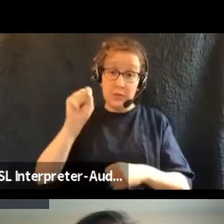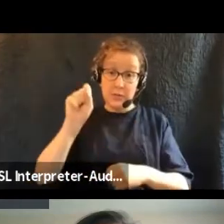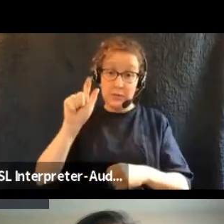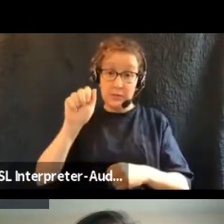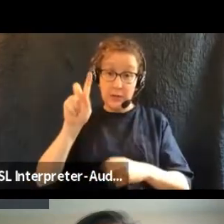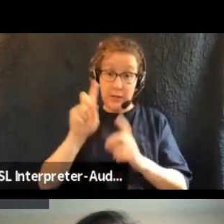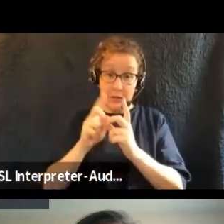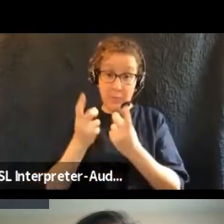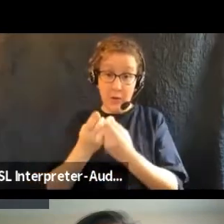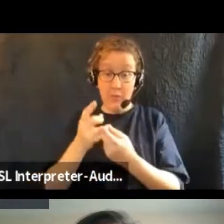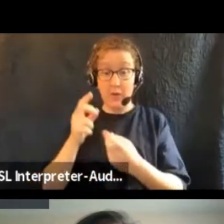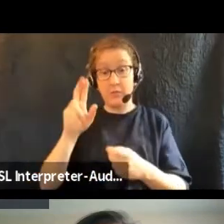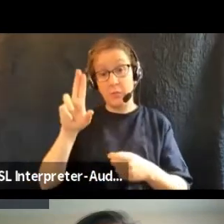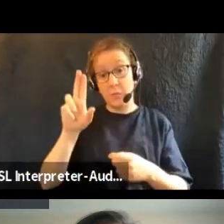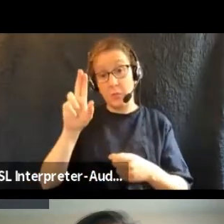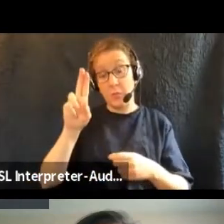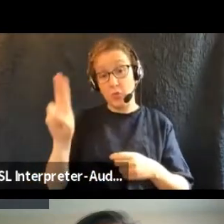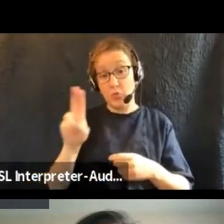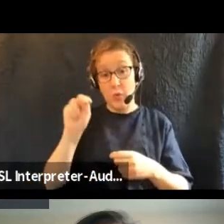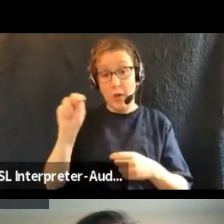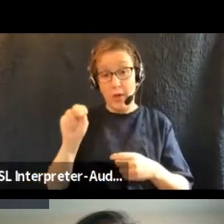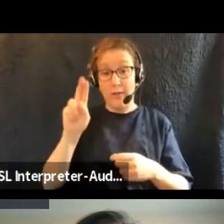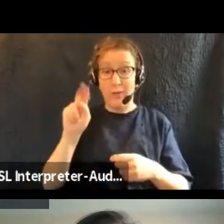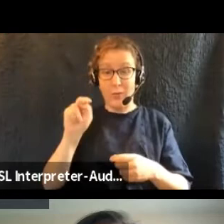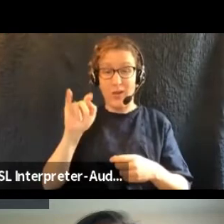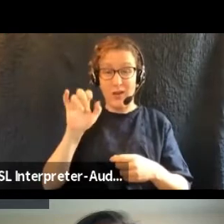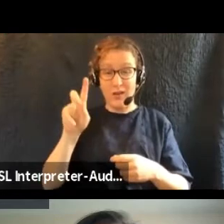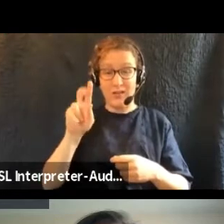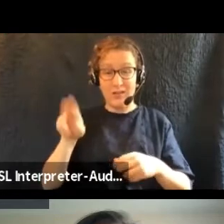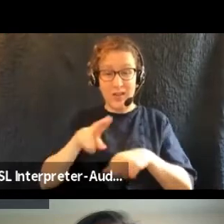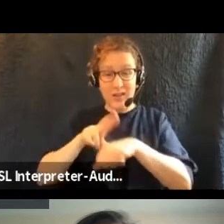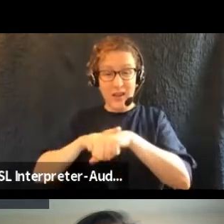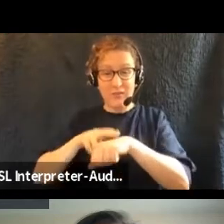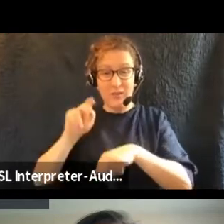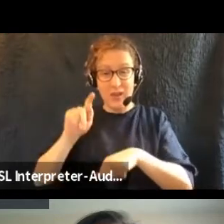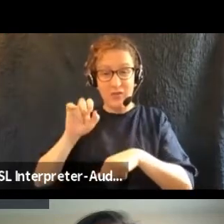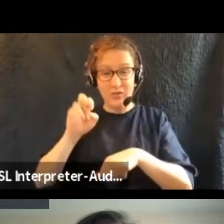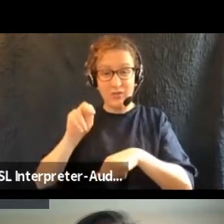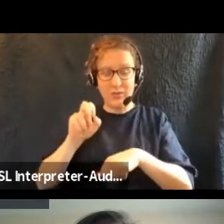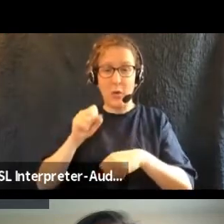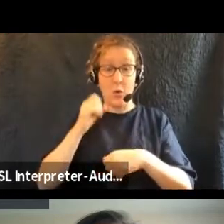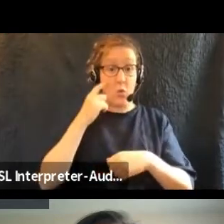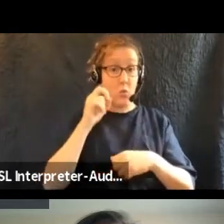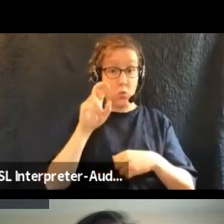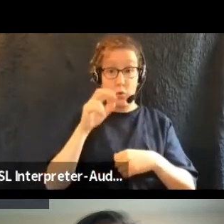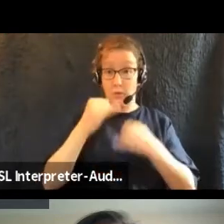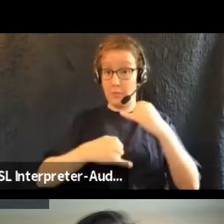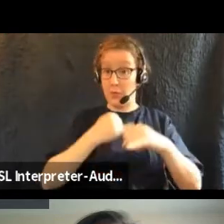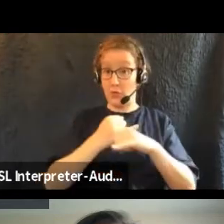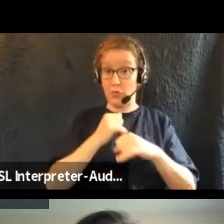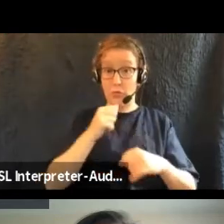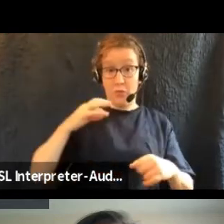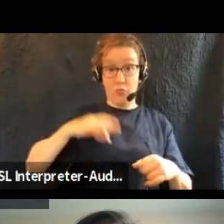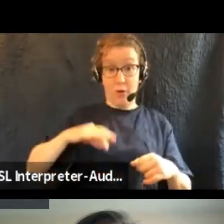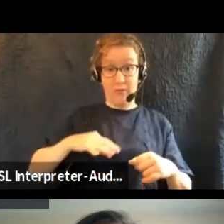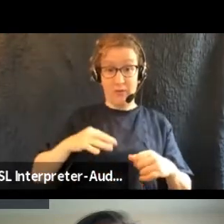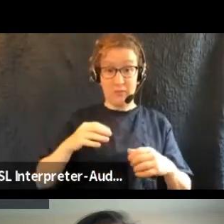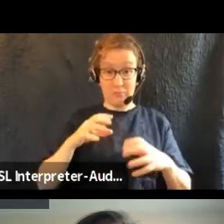or an international nonprofit such as the one many of you are part of in the audience today.